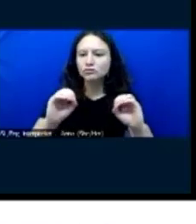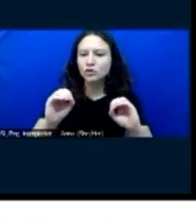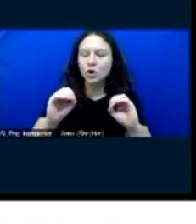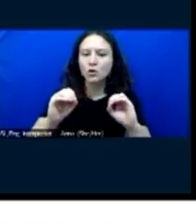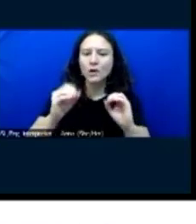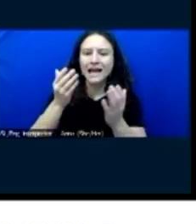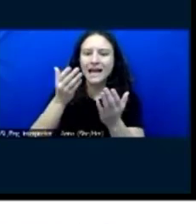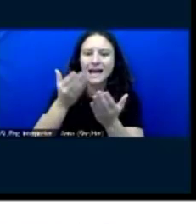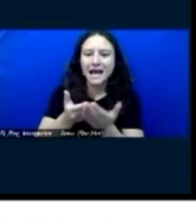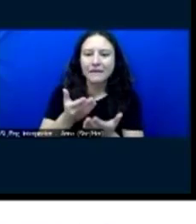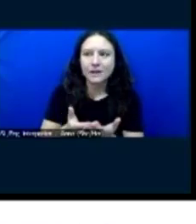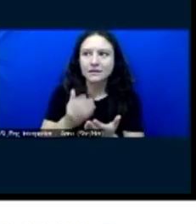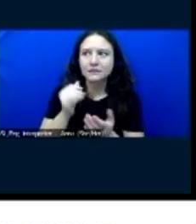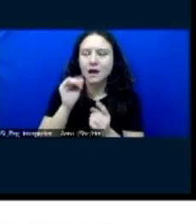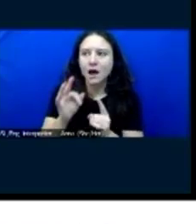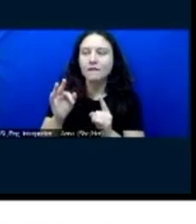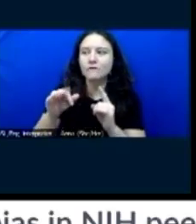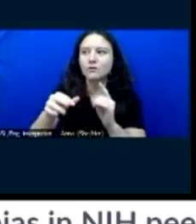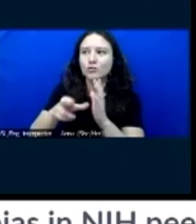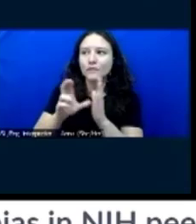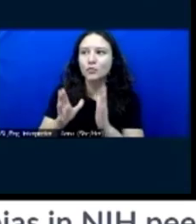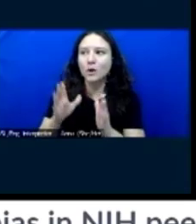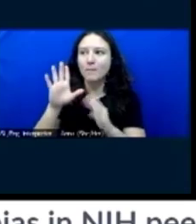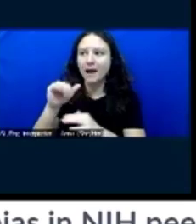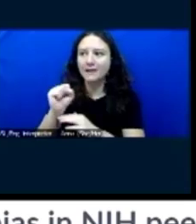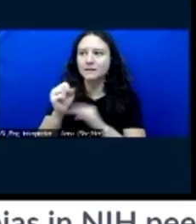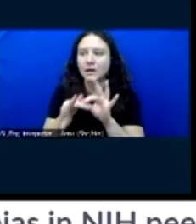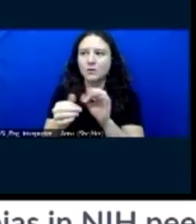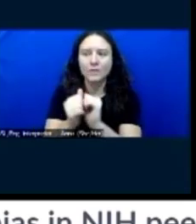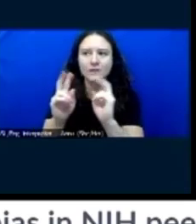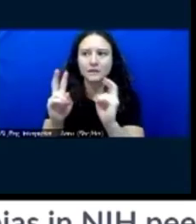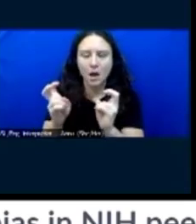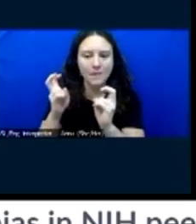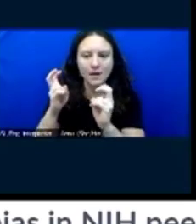on the basis of topic choice. But back to the sort of core argument,